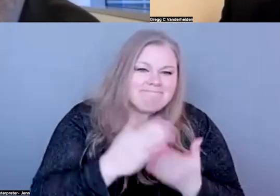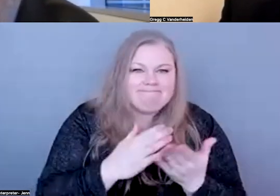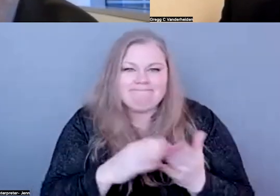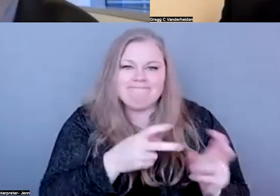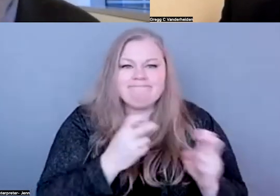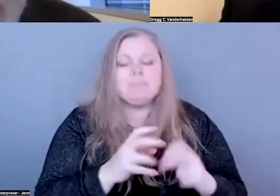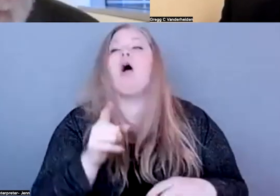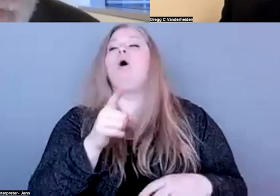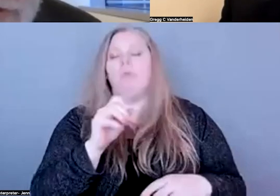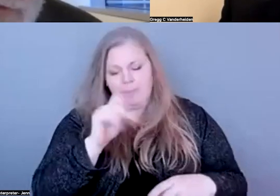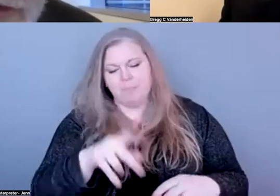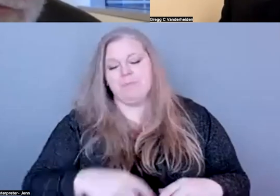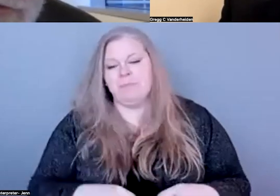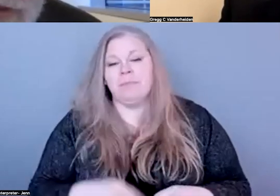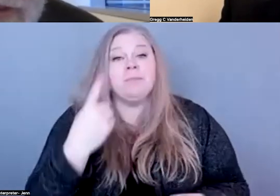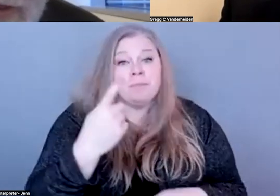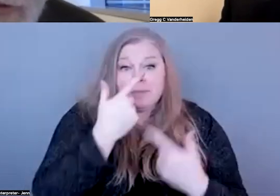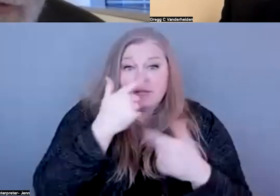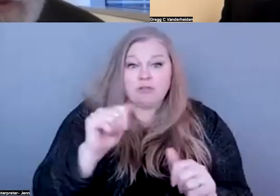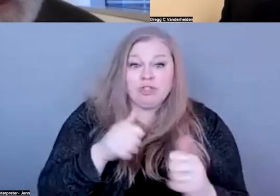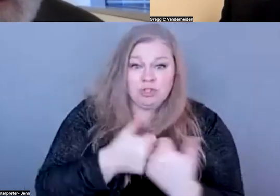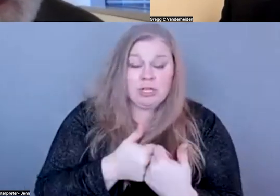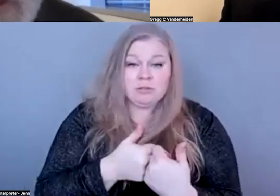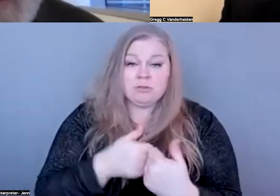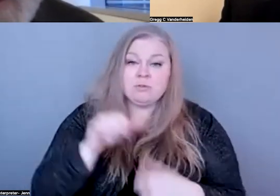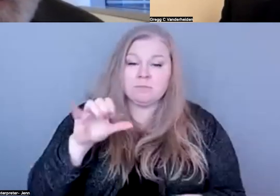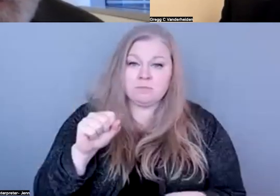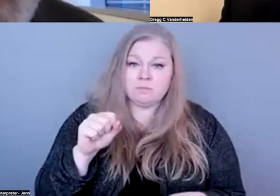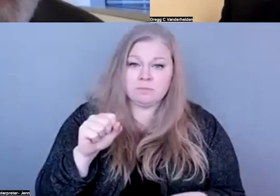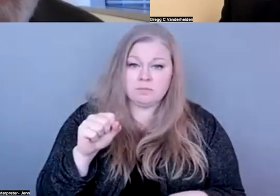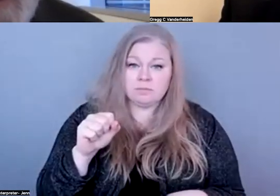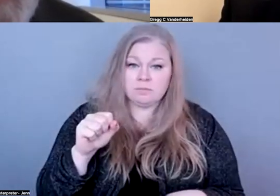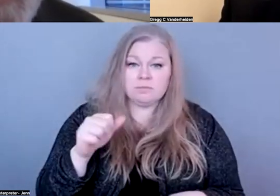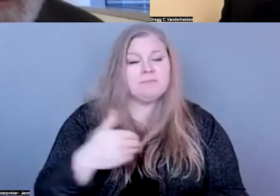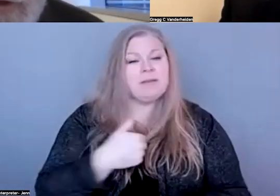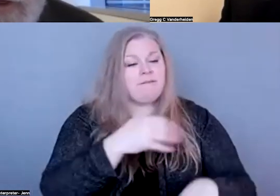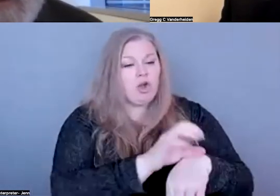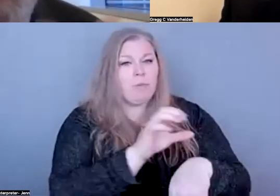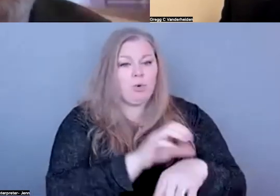Okay, so one of the interesting challenges is having a computer understand what's going on not